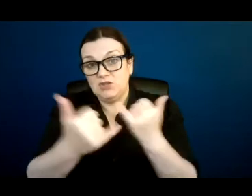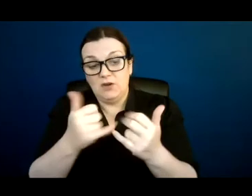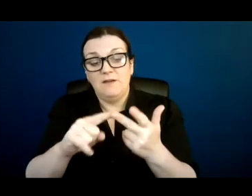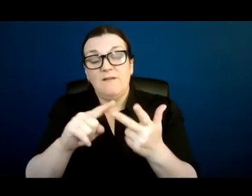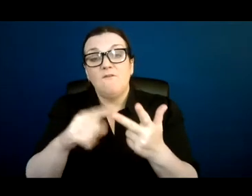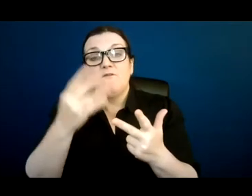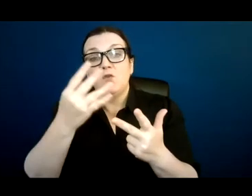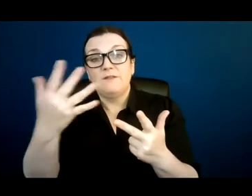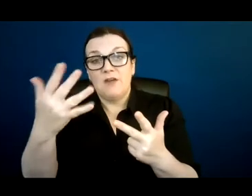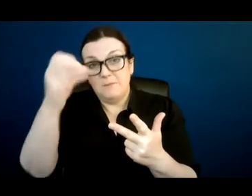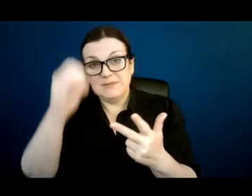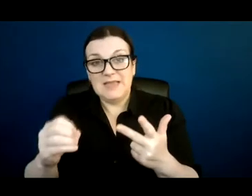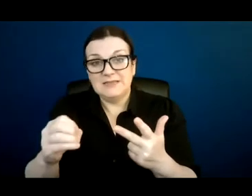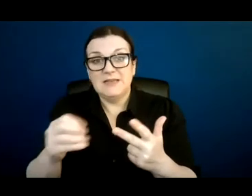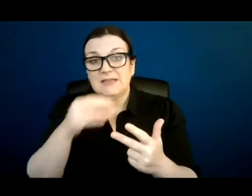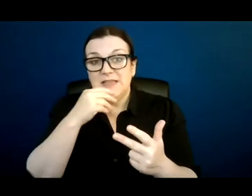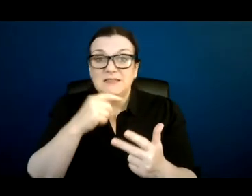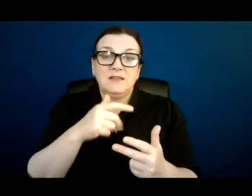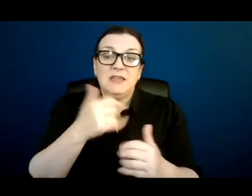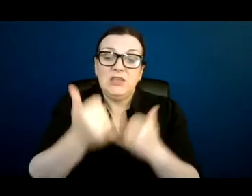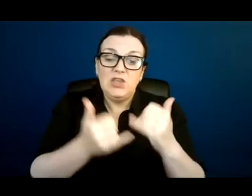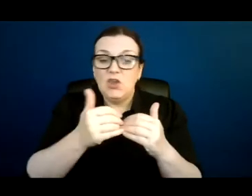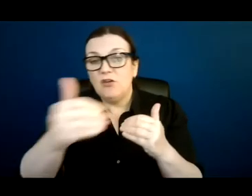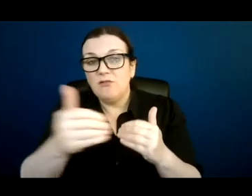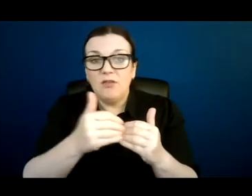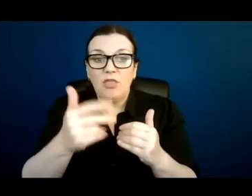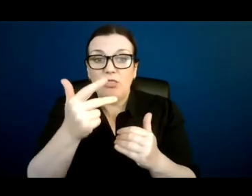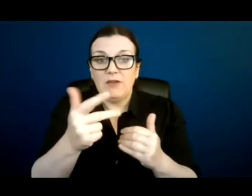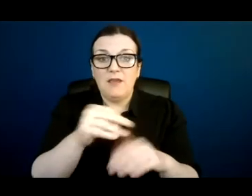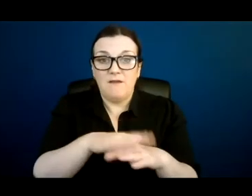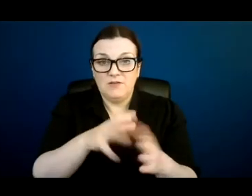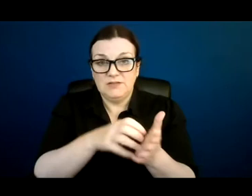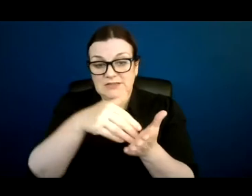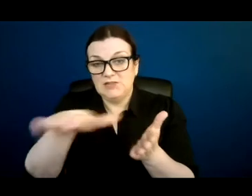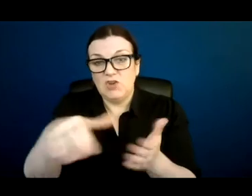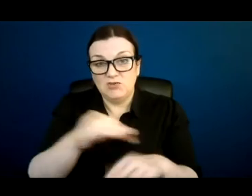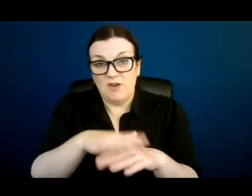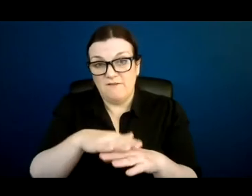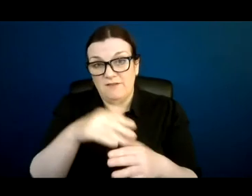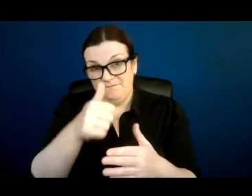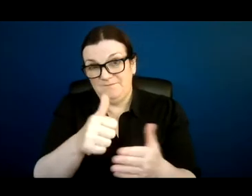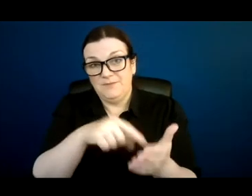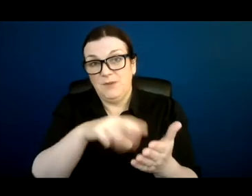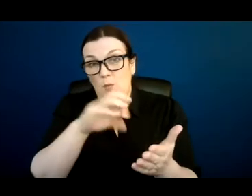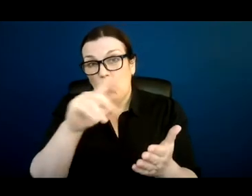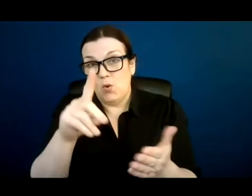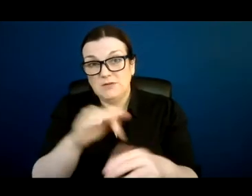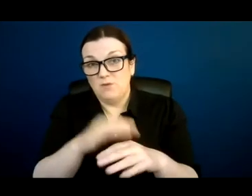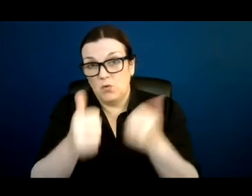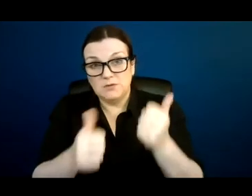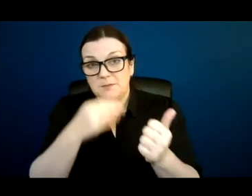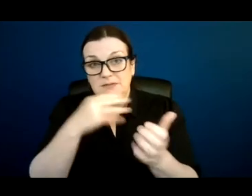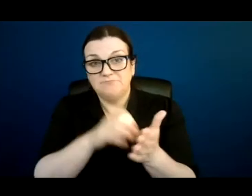apply within year three for the discharge. The office is going to continue to operate